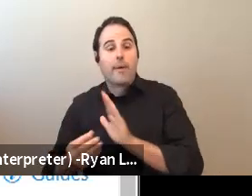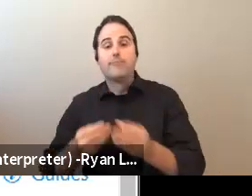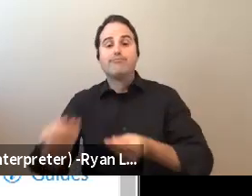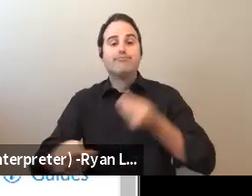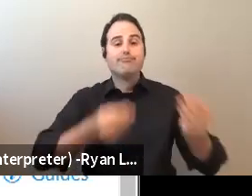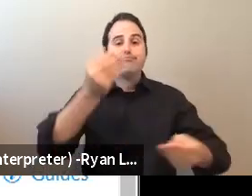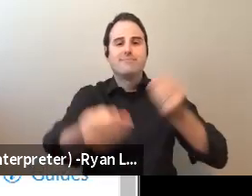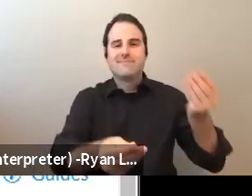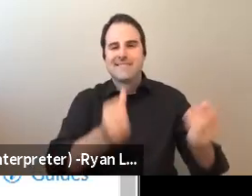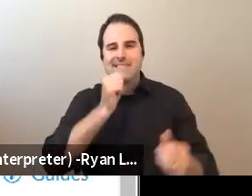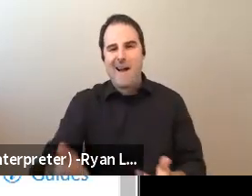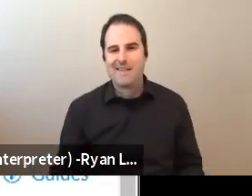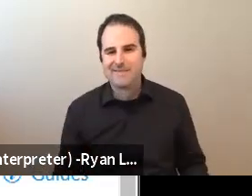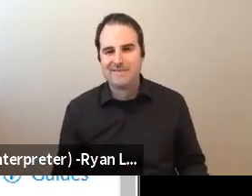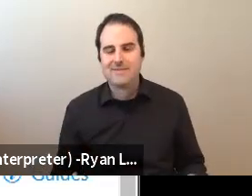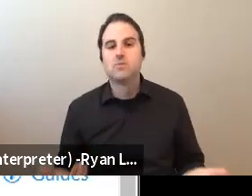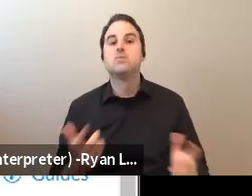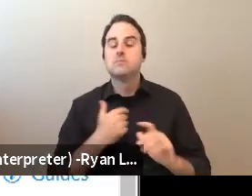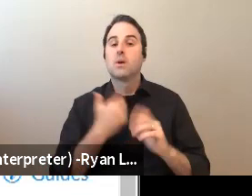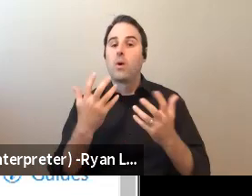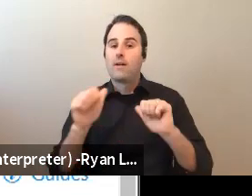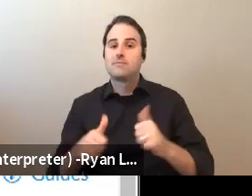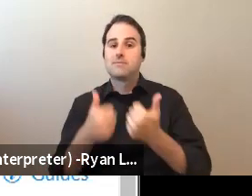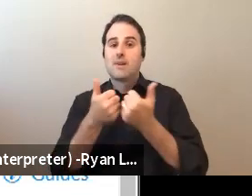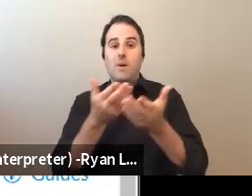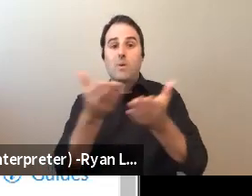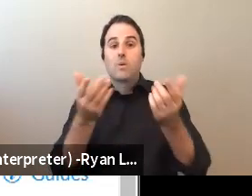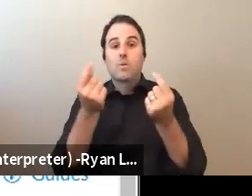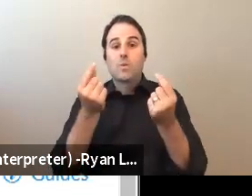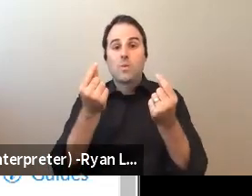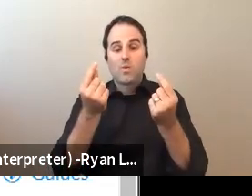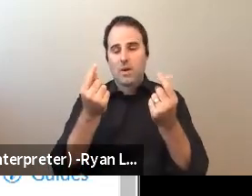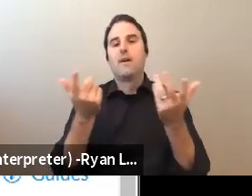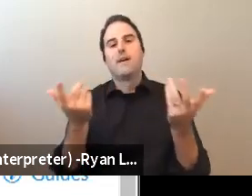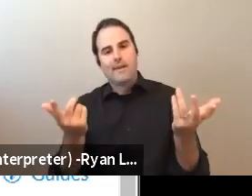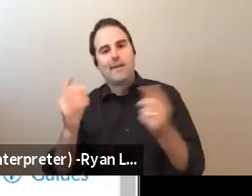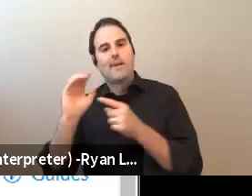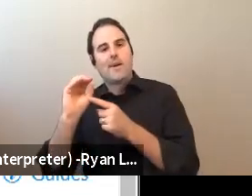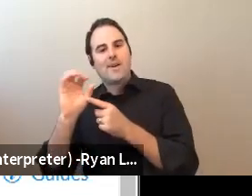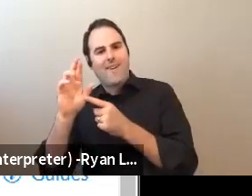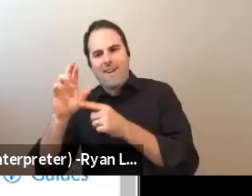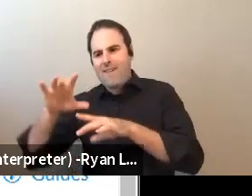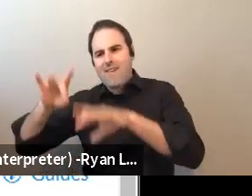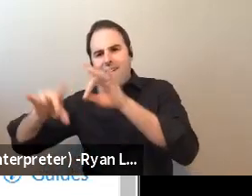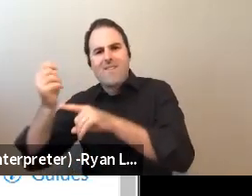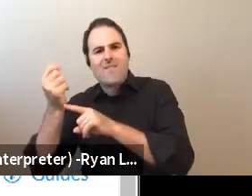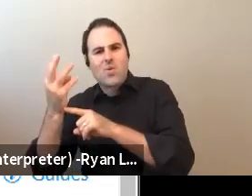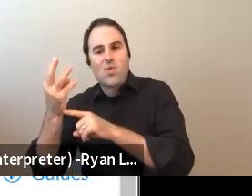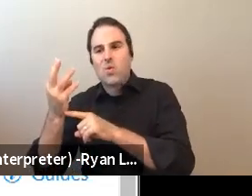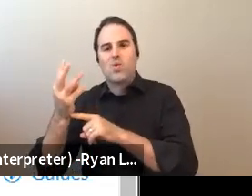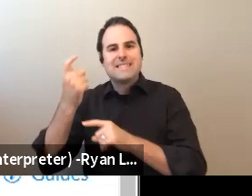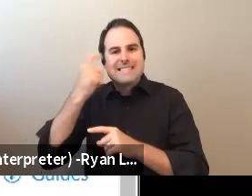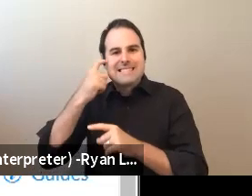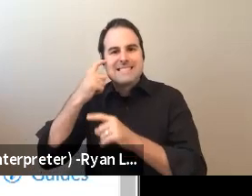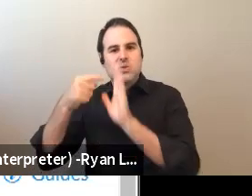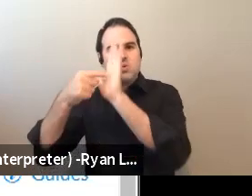Sally Potter: So what I'd like to challenge you to do is to locate a few of these look at some of the repositories, kind of get your feet wet look at comments.